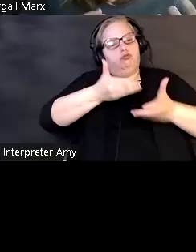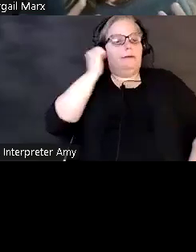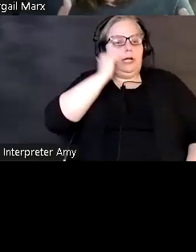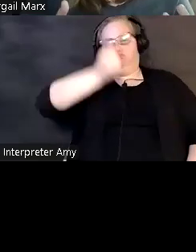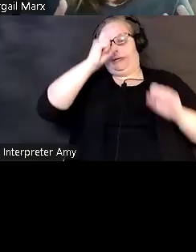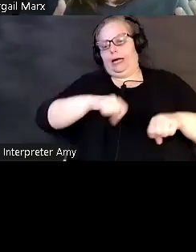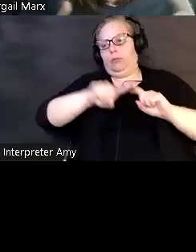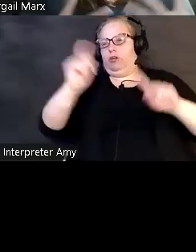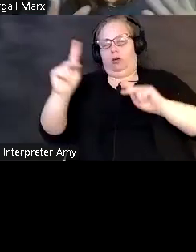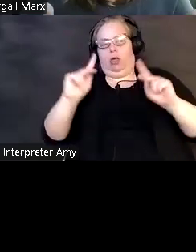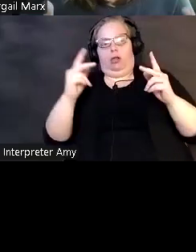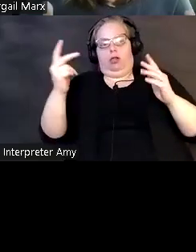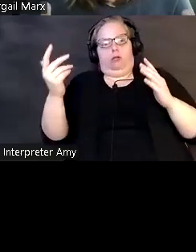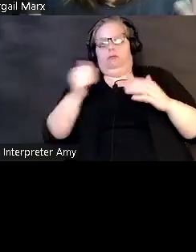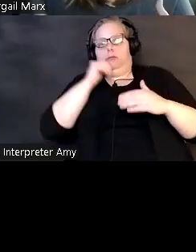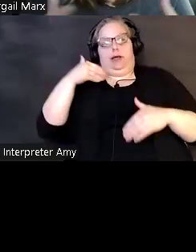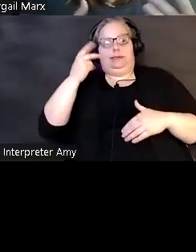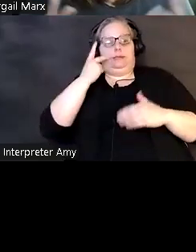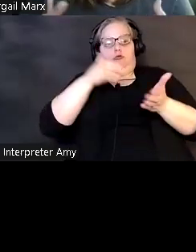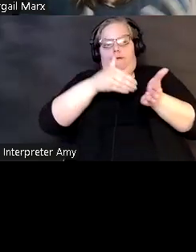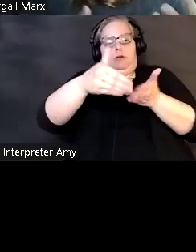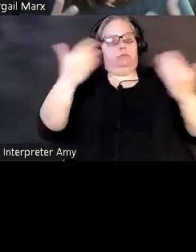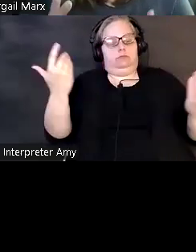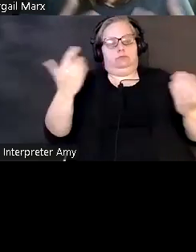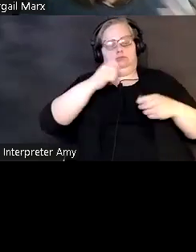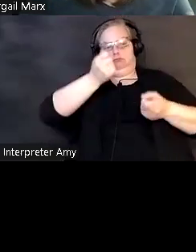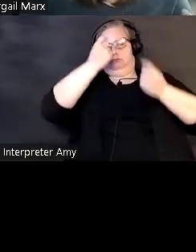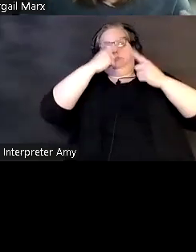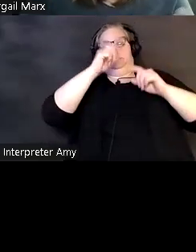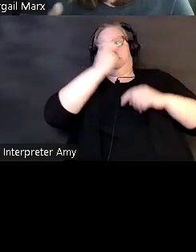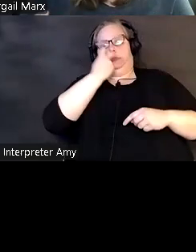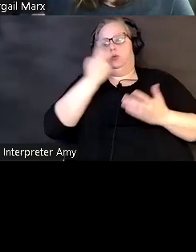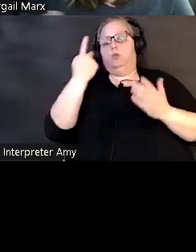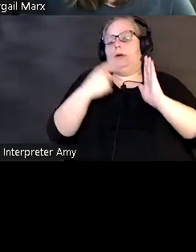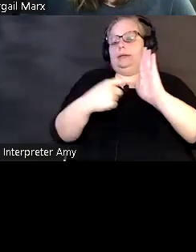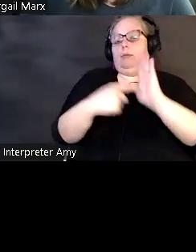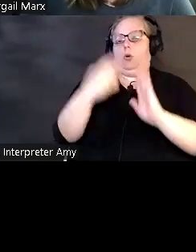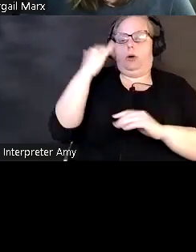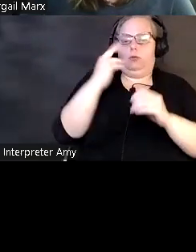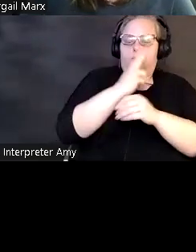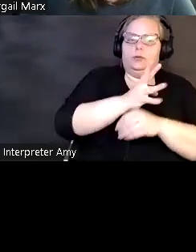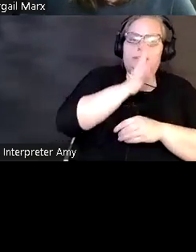So that may be a reason why sometimes they use speech and sometimes they don't,